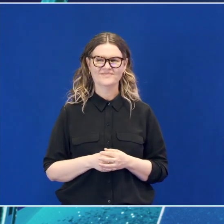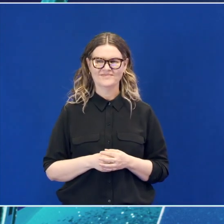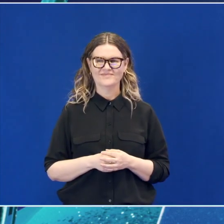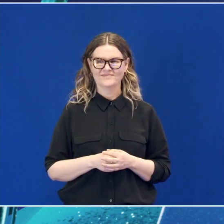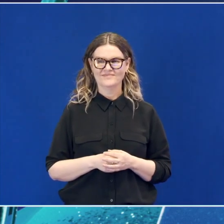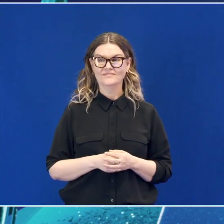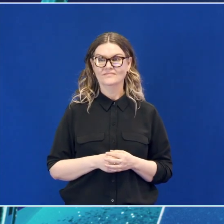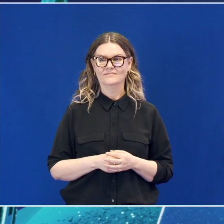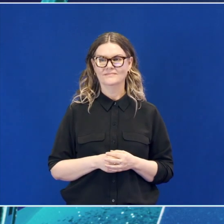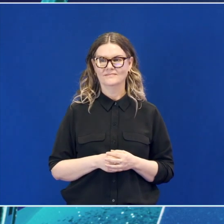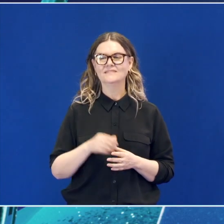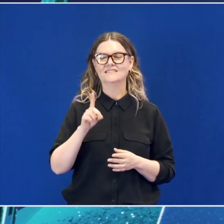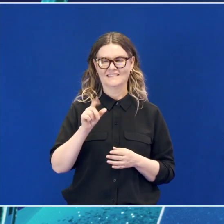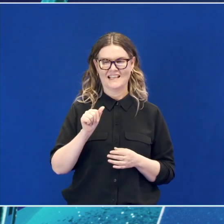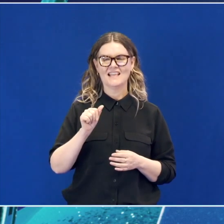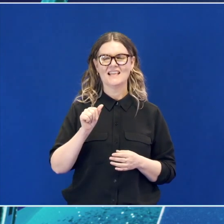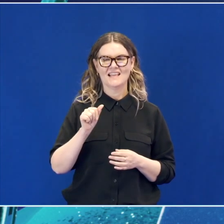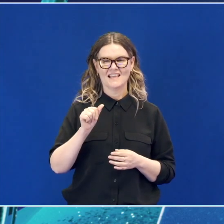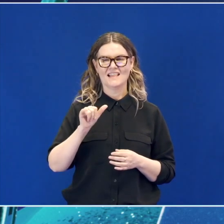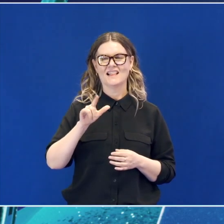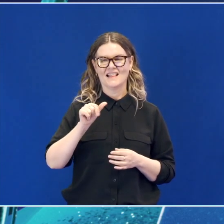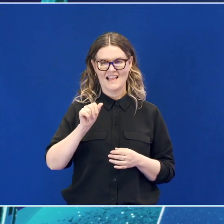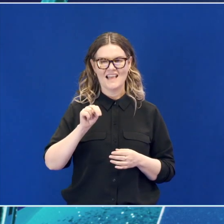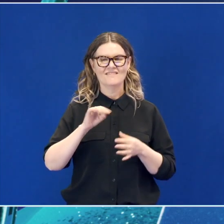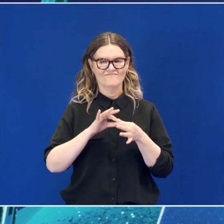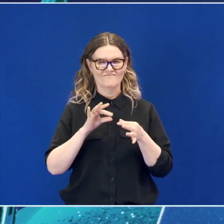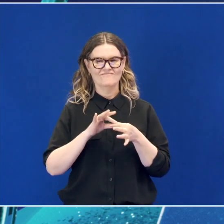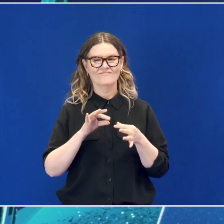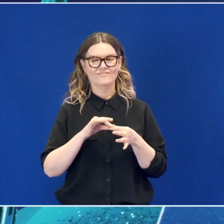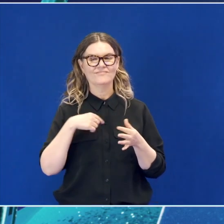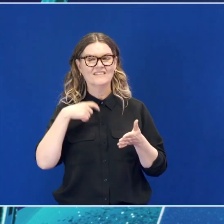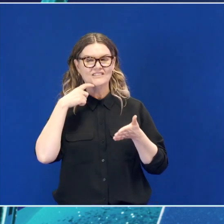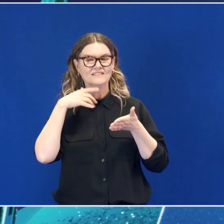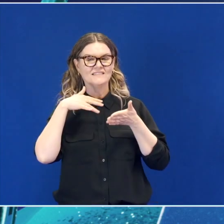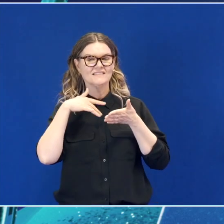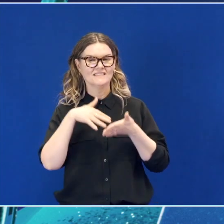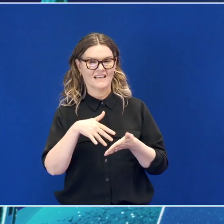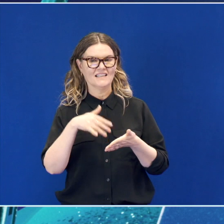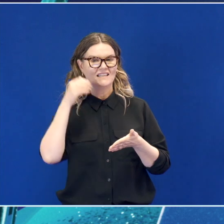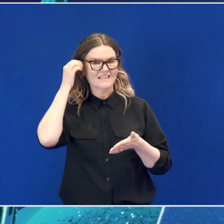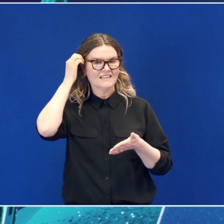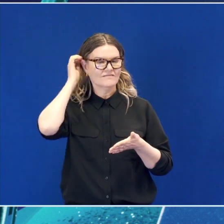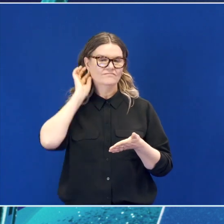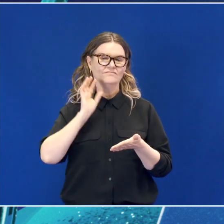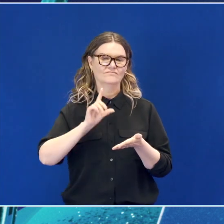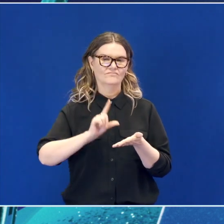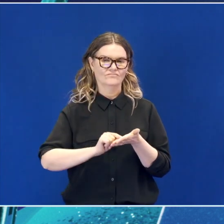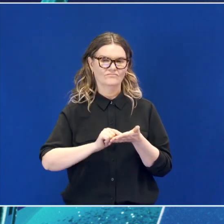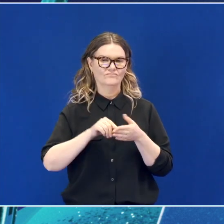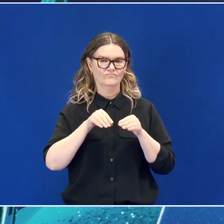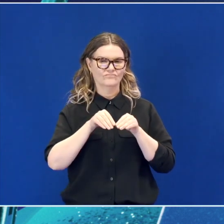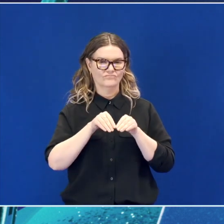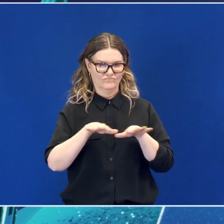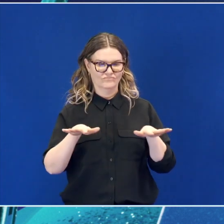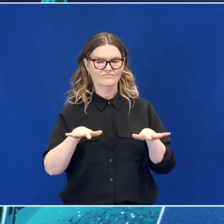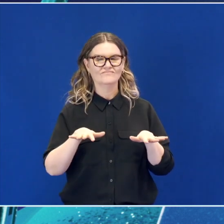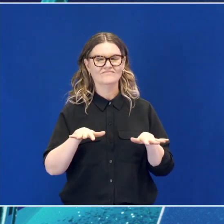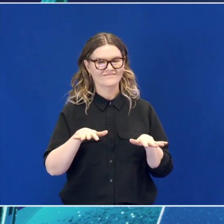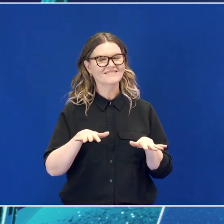I think -- I read it yesterday, so interesting thing. When you mentioned developers reading pull request comments,